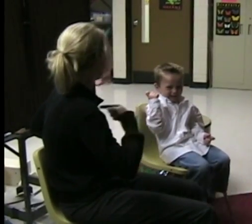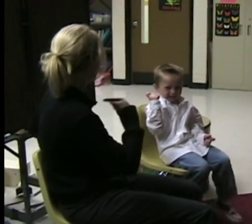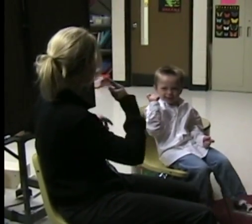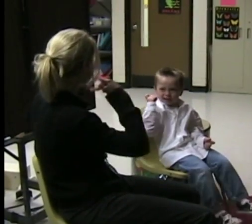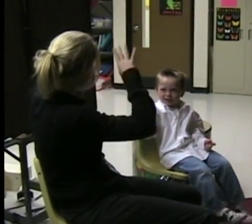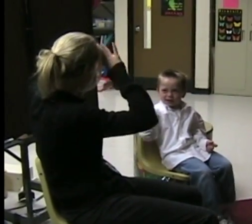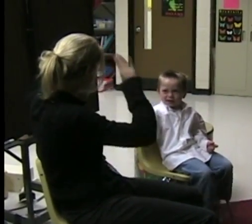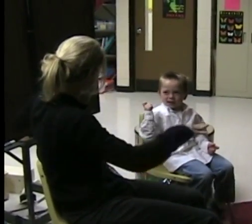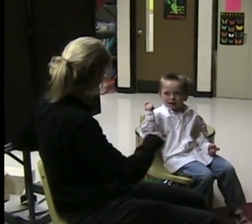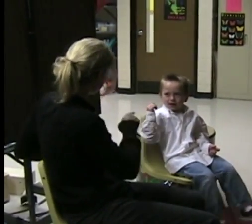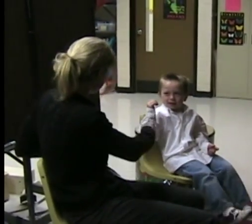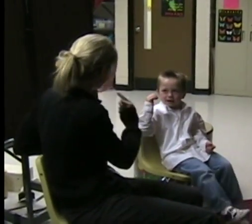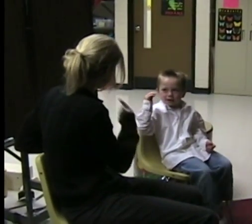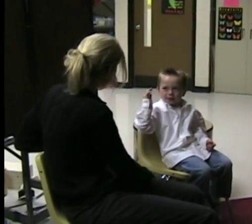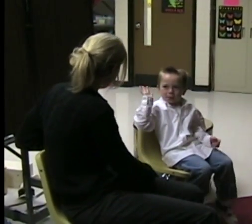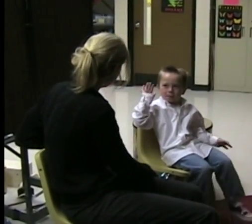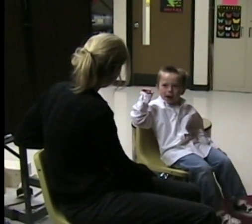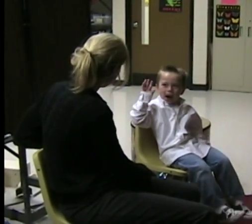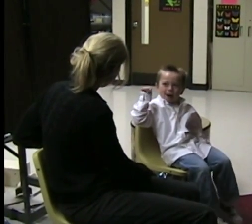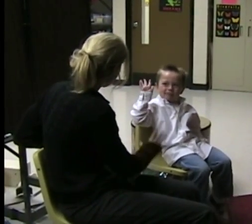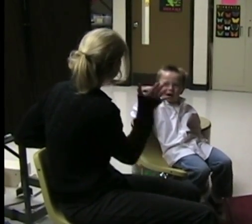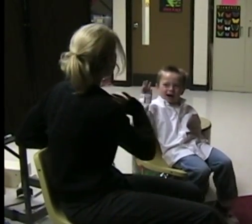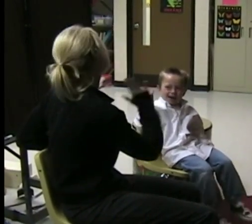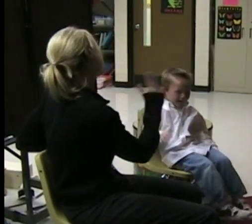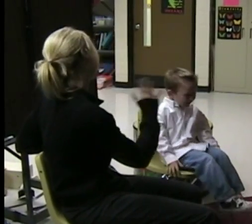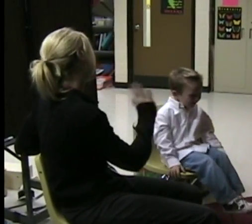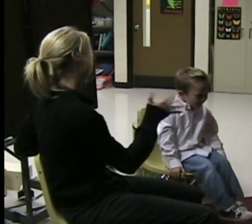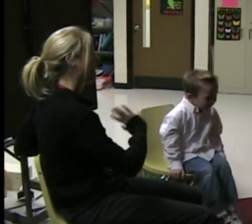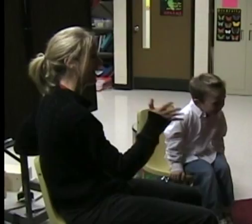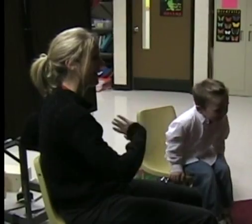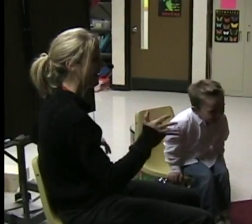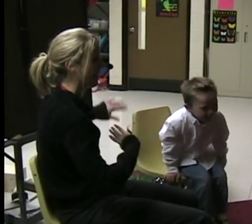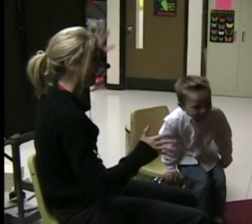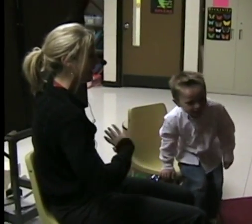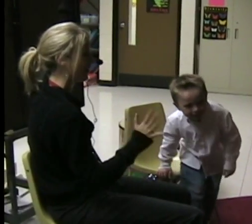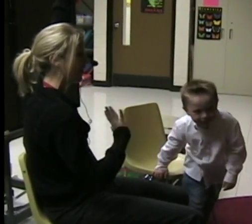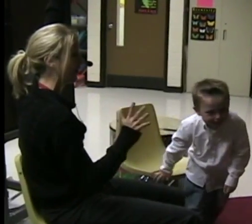I say, 'Hello,' you say, 'Bye-bye.' " "Good job!"